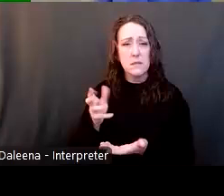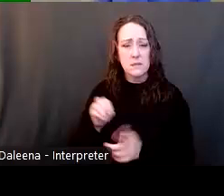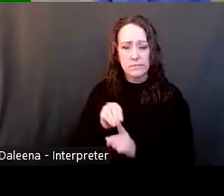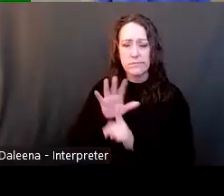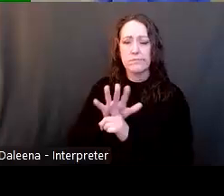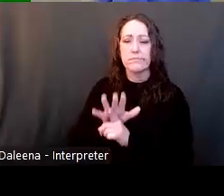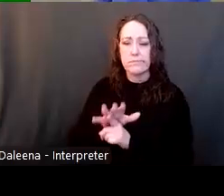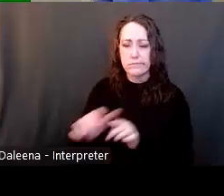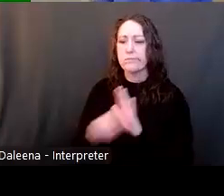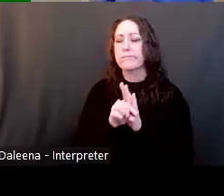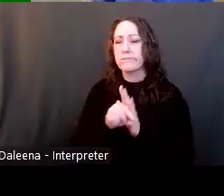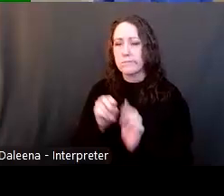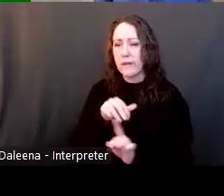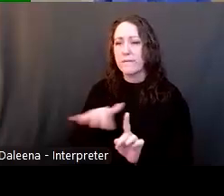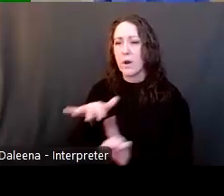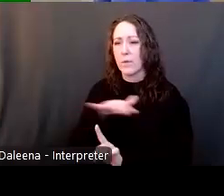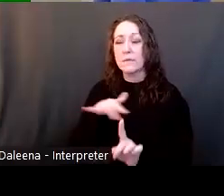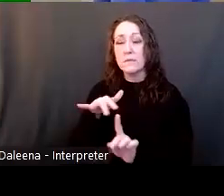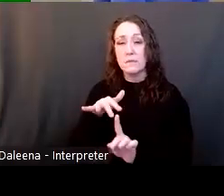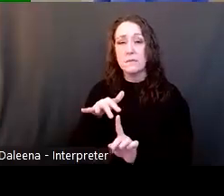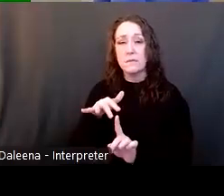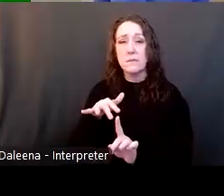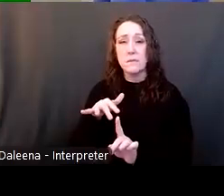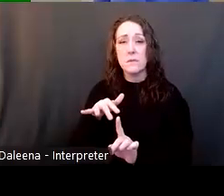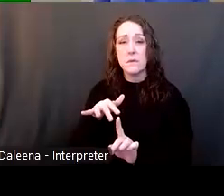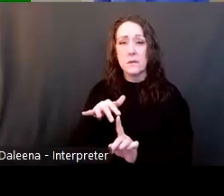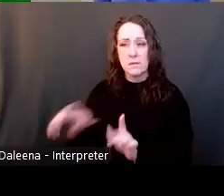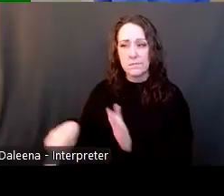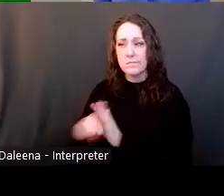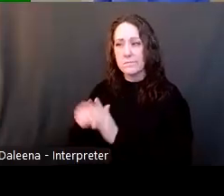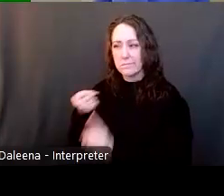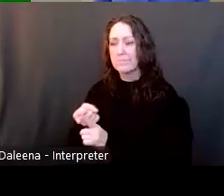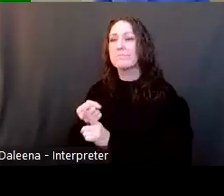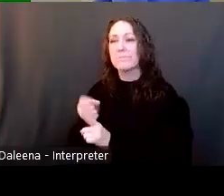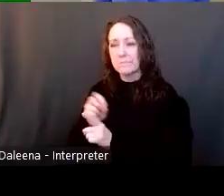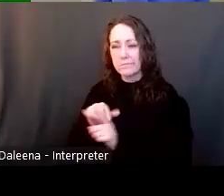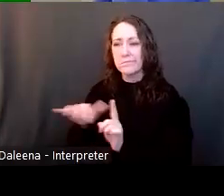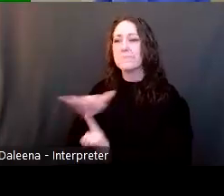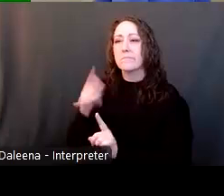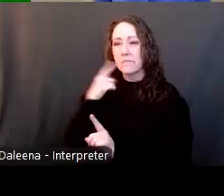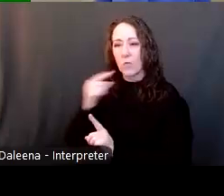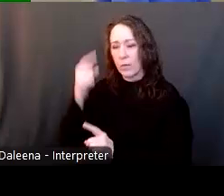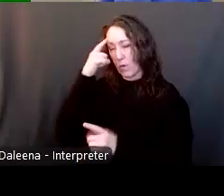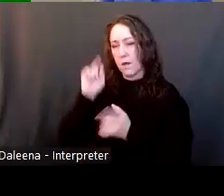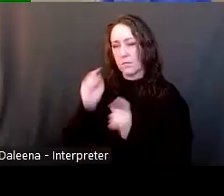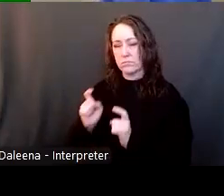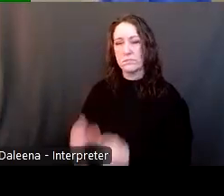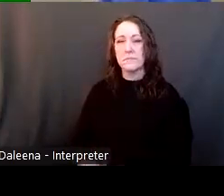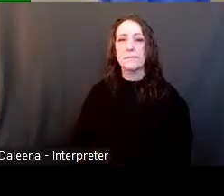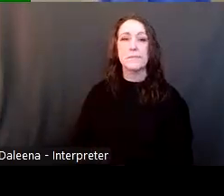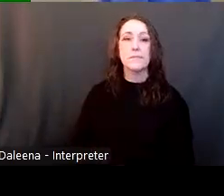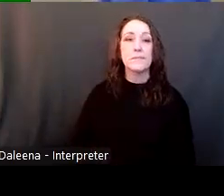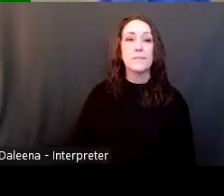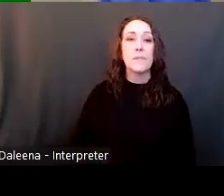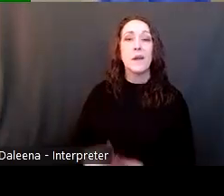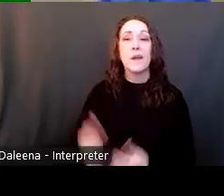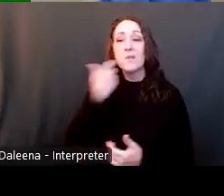environments uh had an adverse impact on brain morphology uh most recently one of my graduate